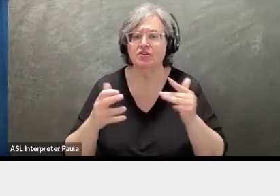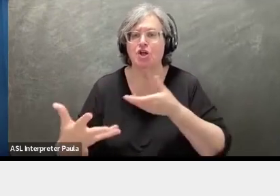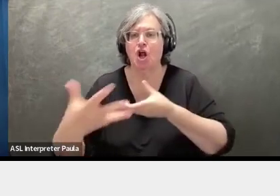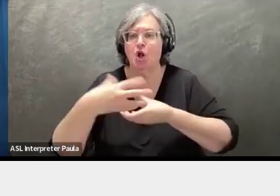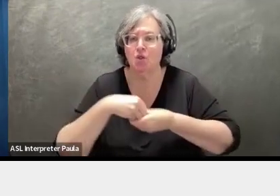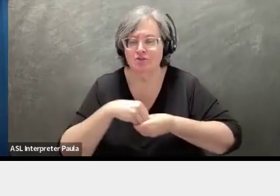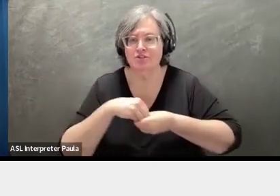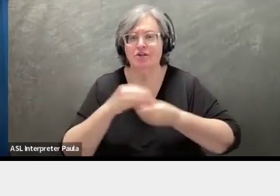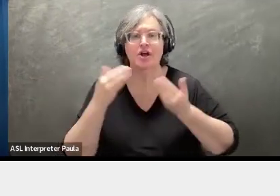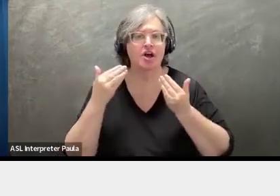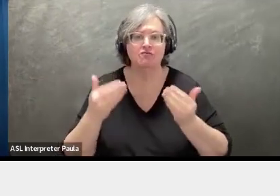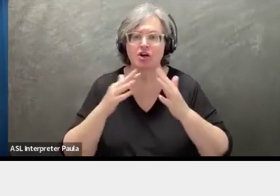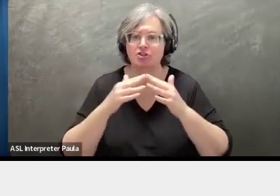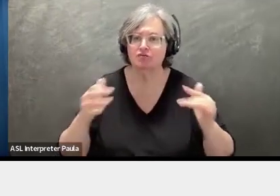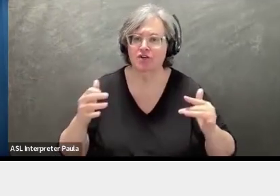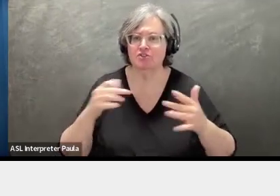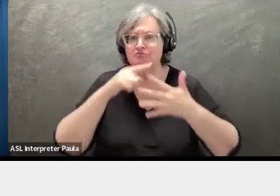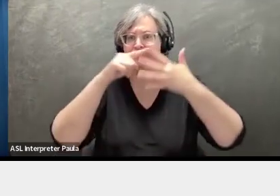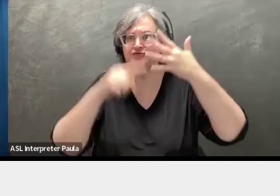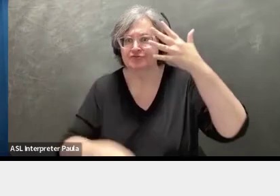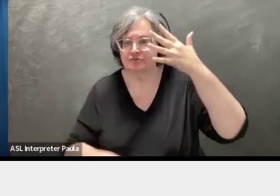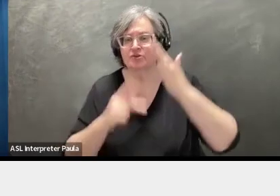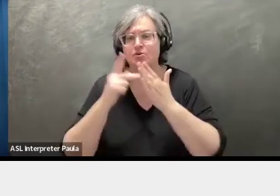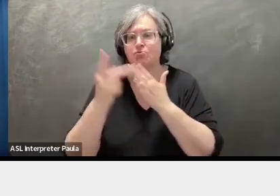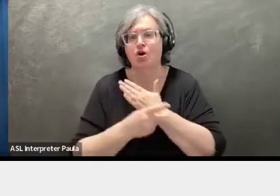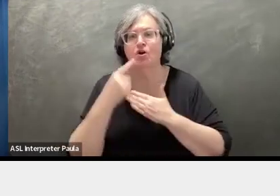advancing a diverse array of programs for underserved and